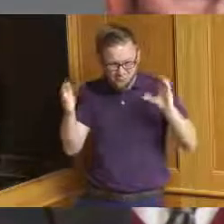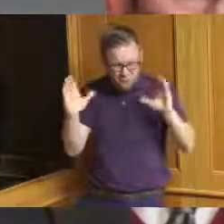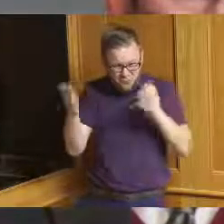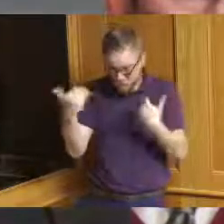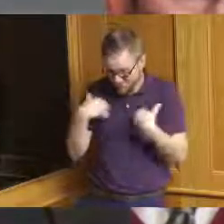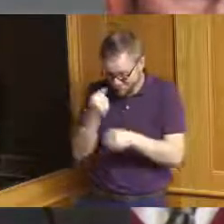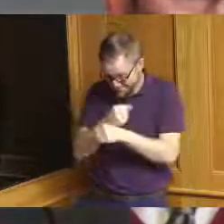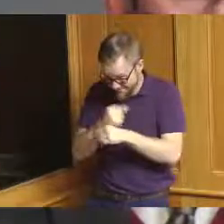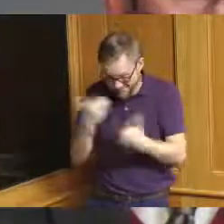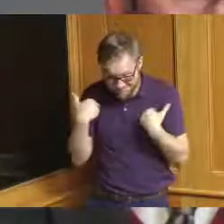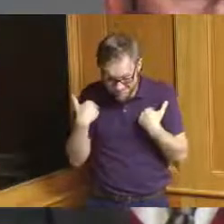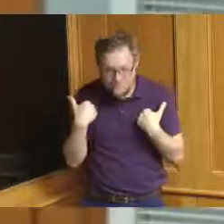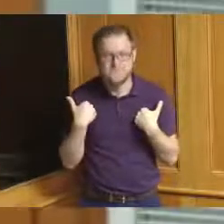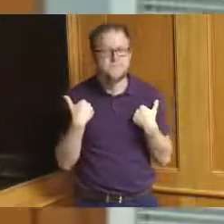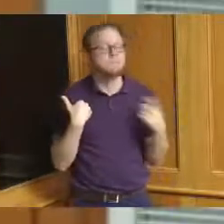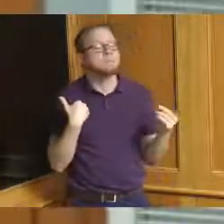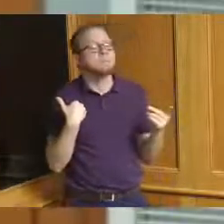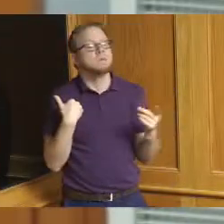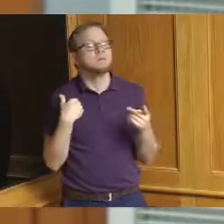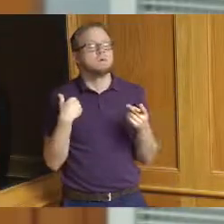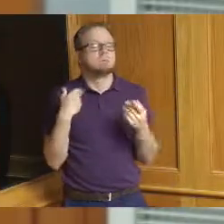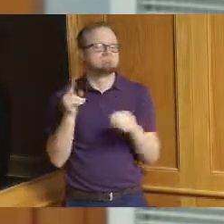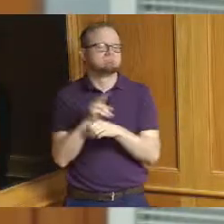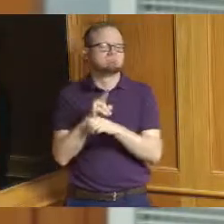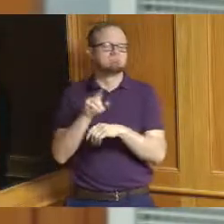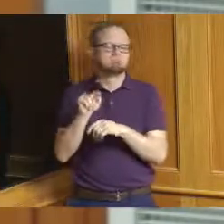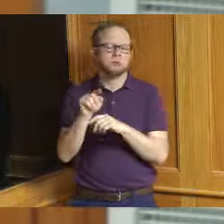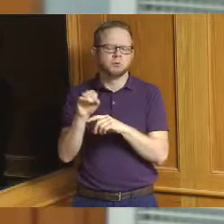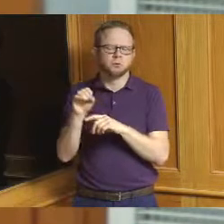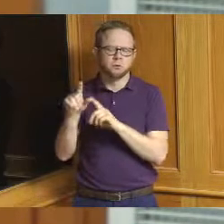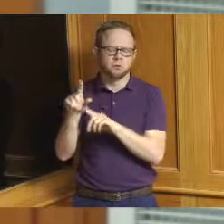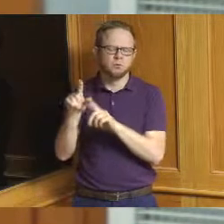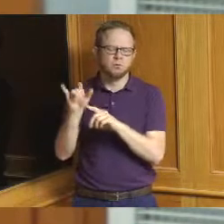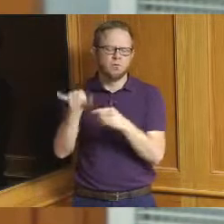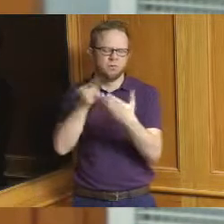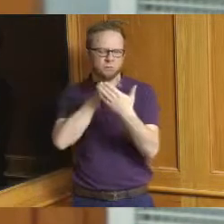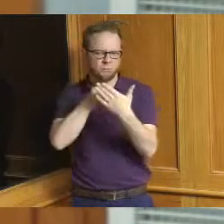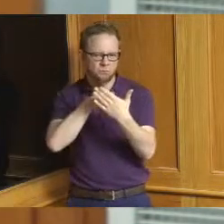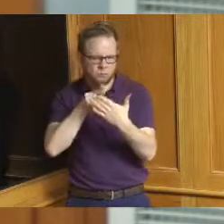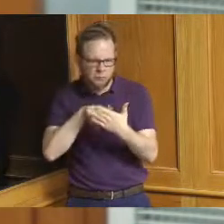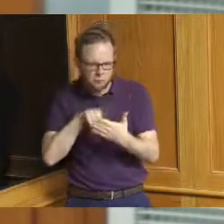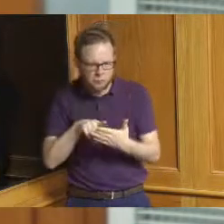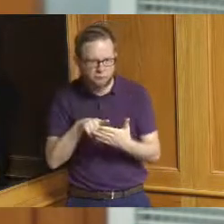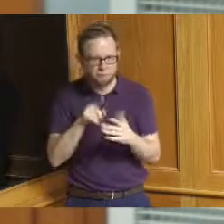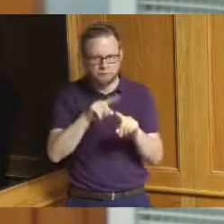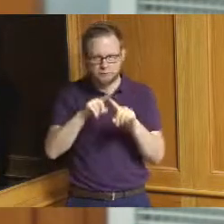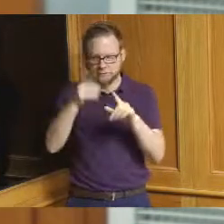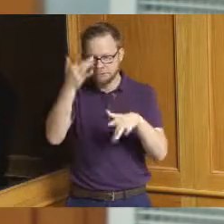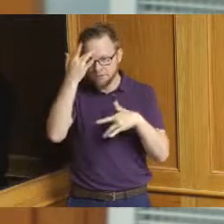so the tool that is often used when studying illnesses like this is doubling time